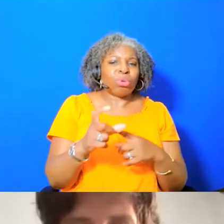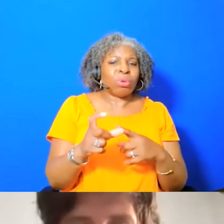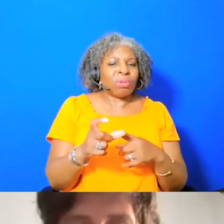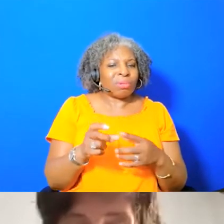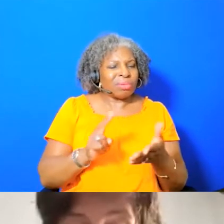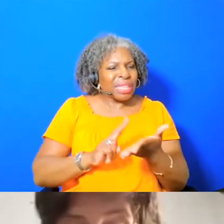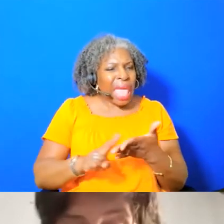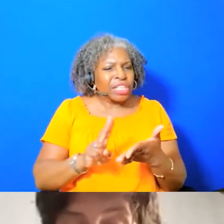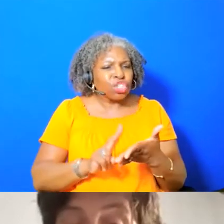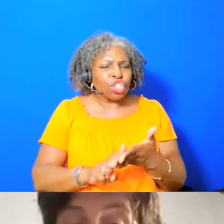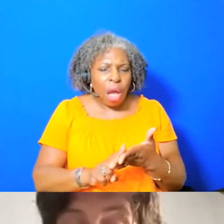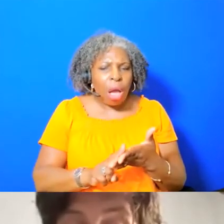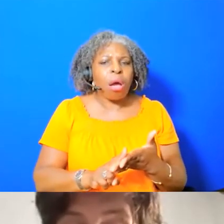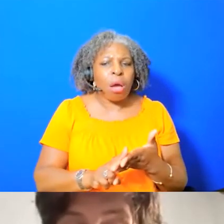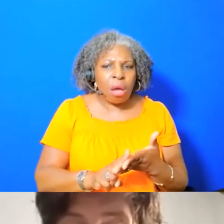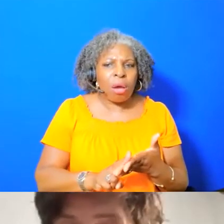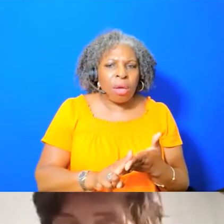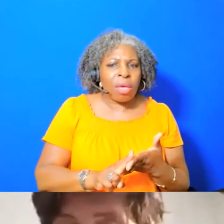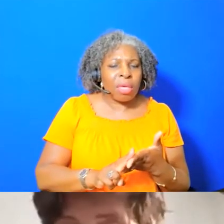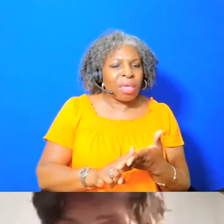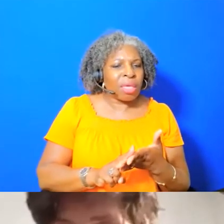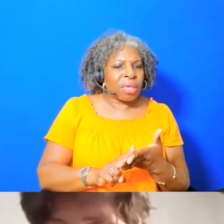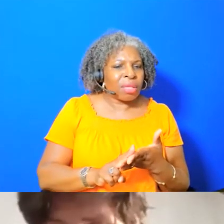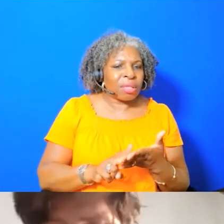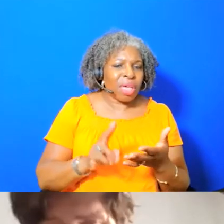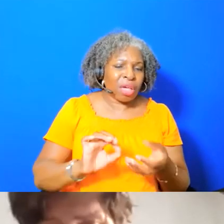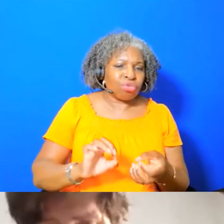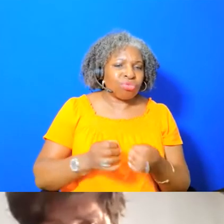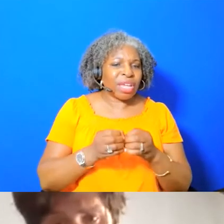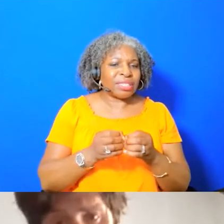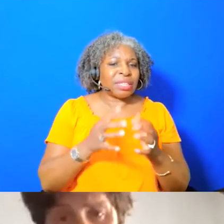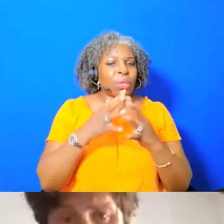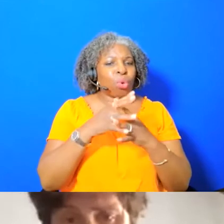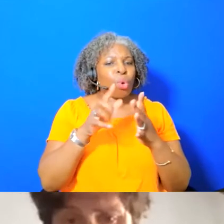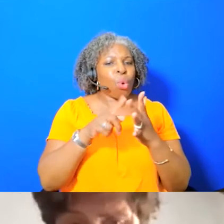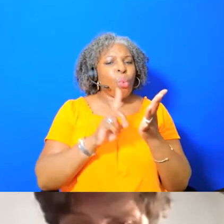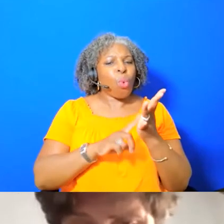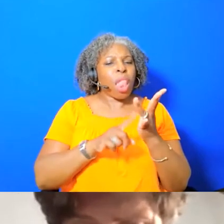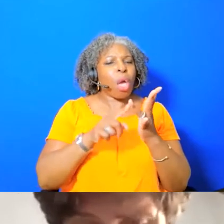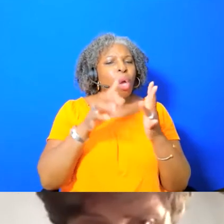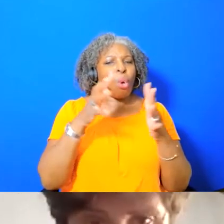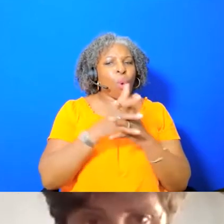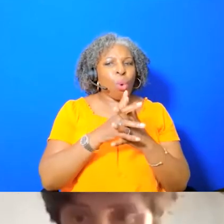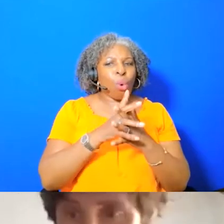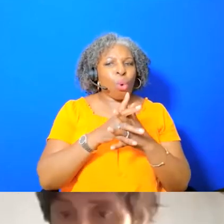And maybe around the project as well, sort of creating this willow plantation and grow. >> CÍARAN: Andy, I'm going to